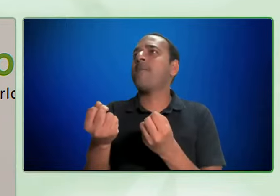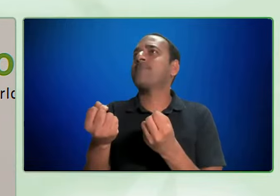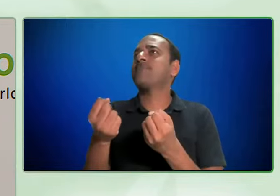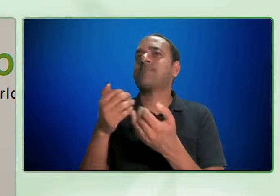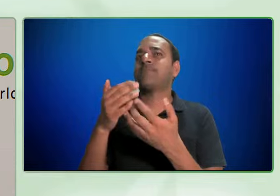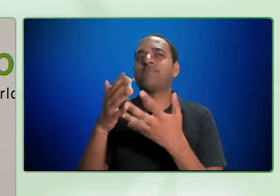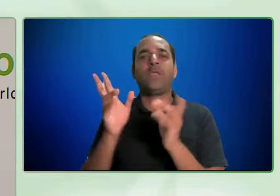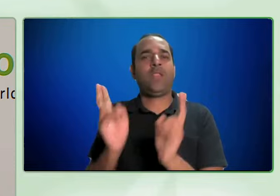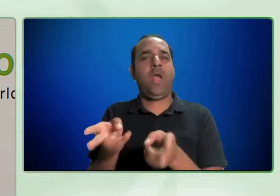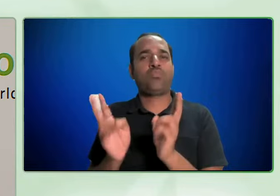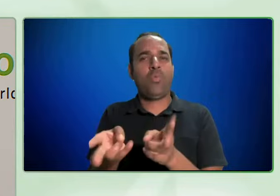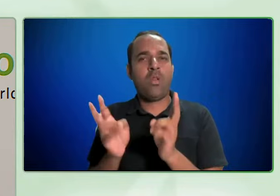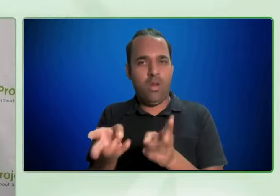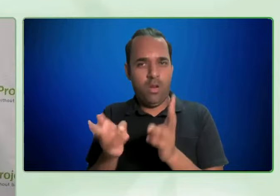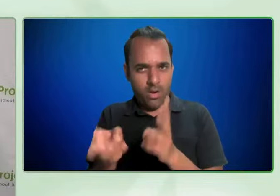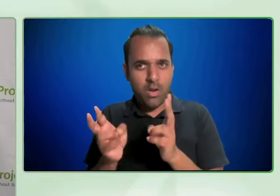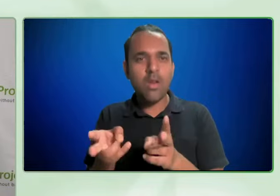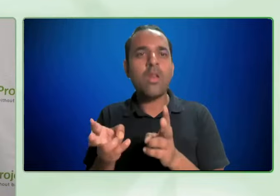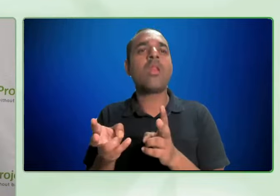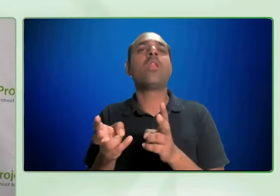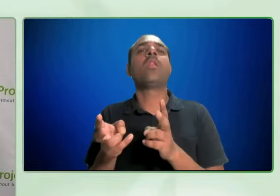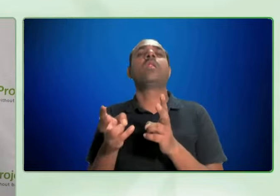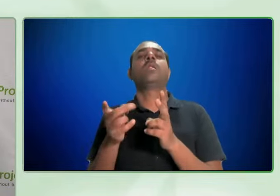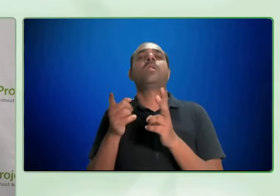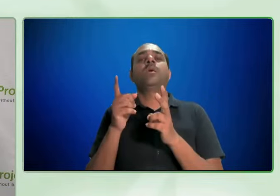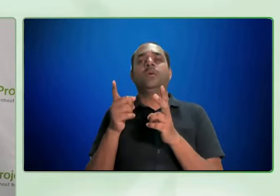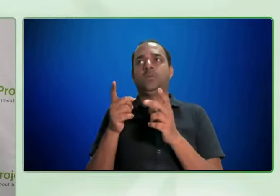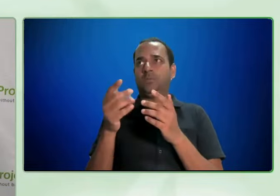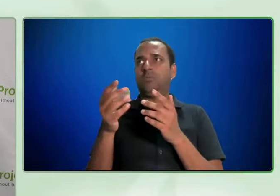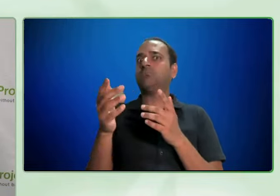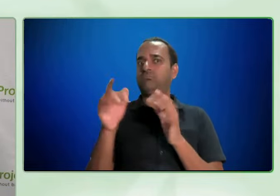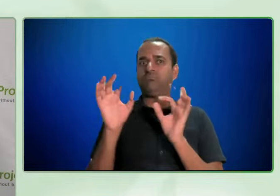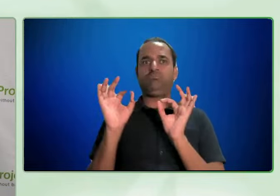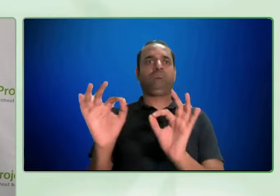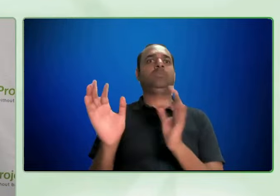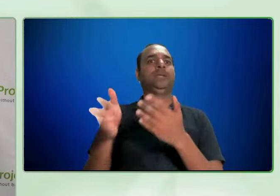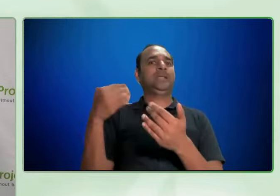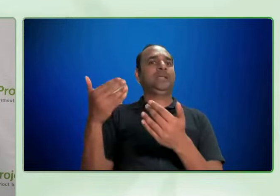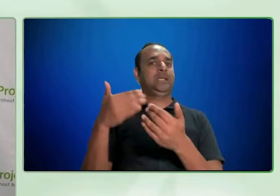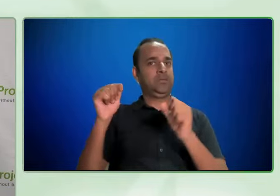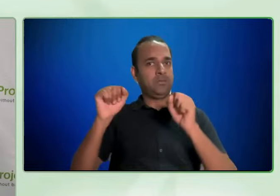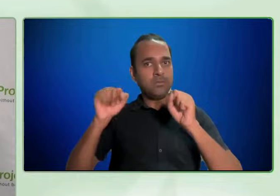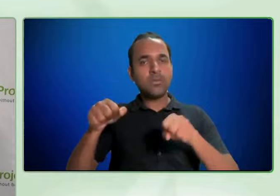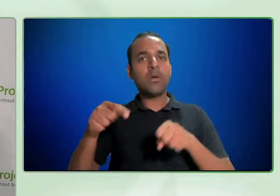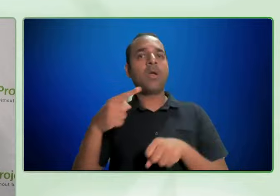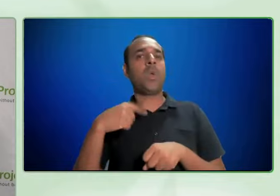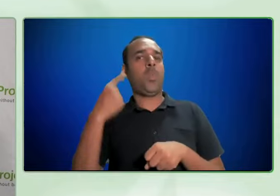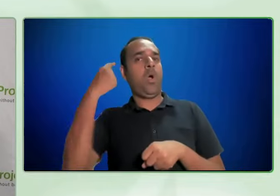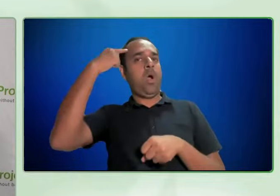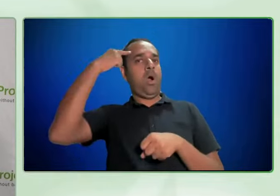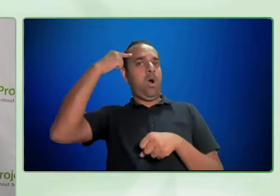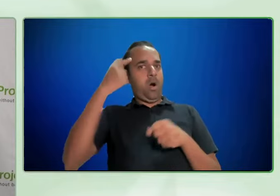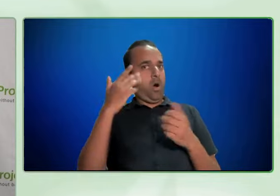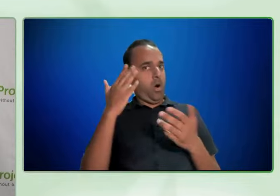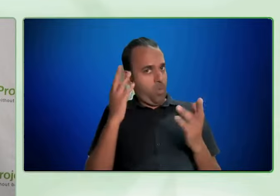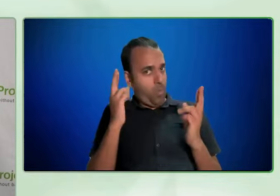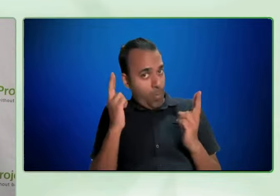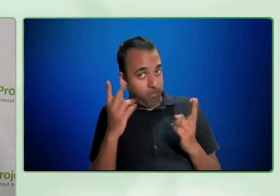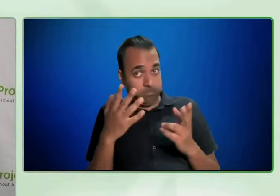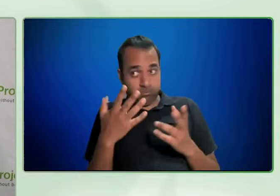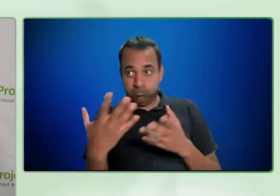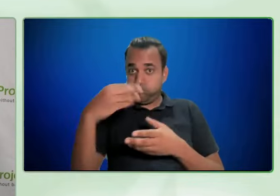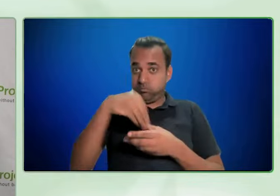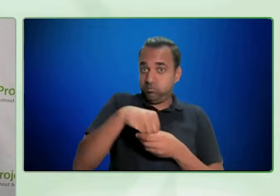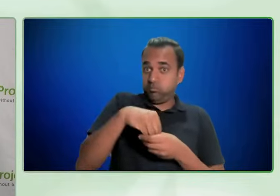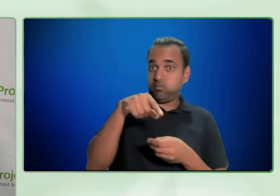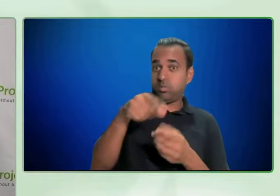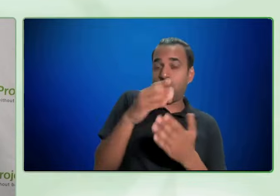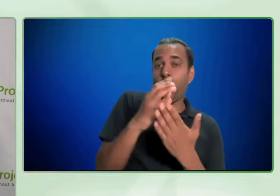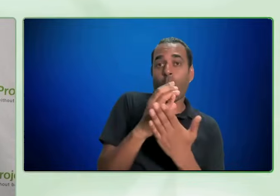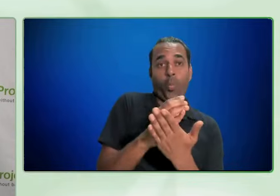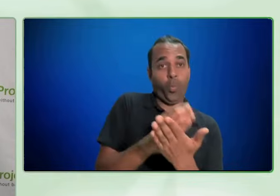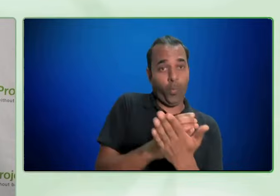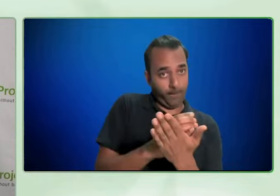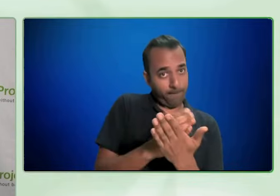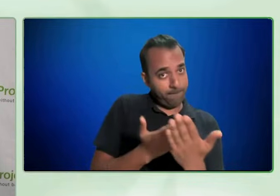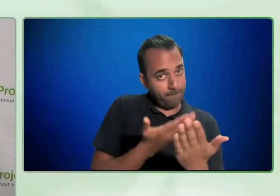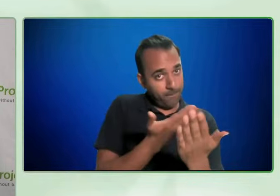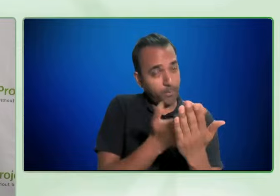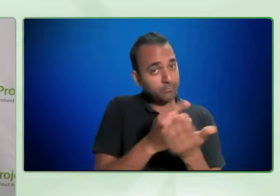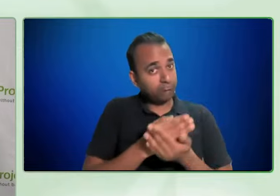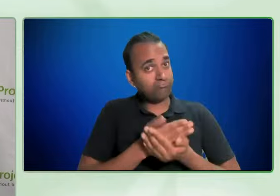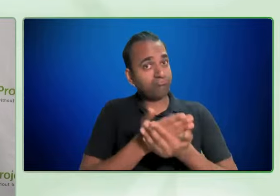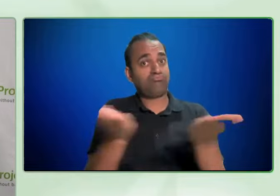You have these programs to make commitment in accessibility.